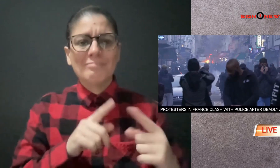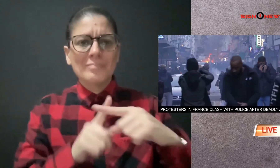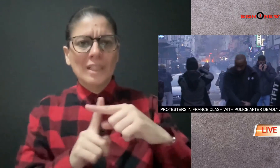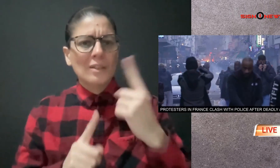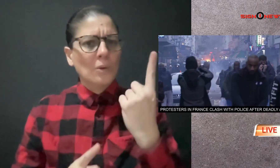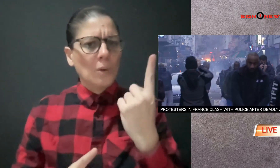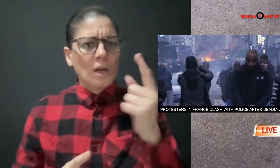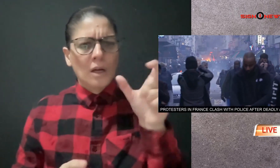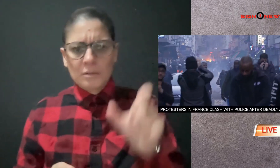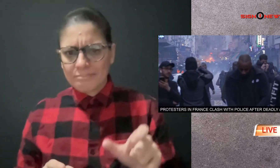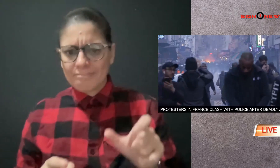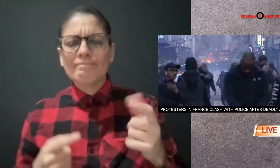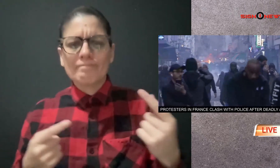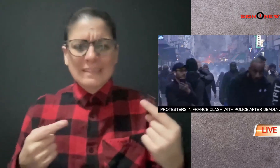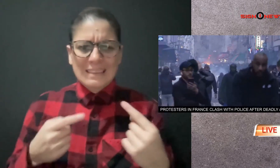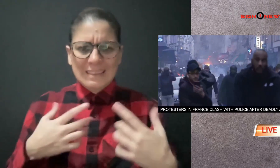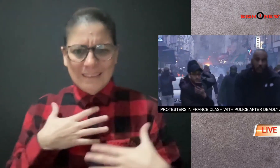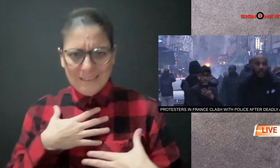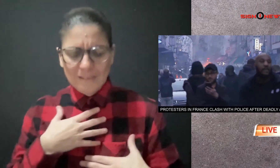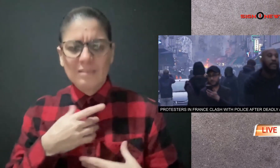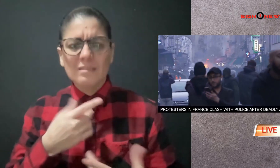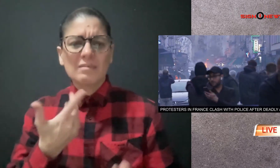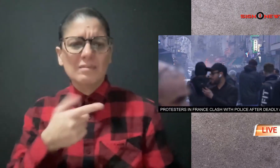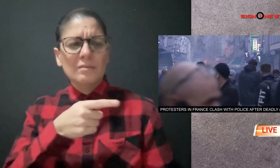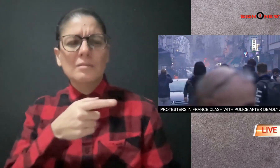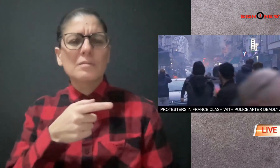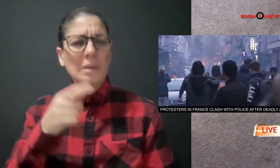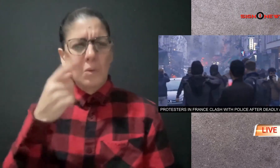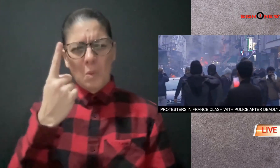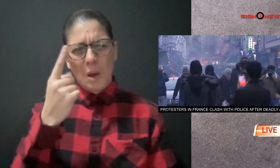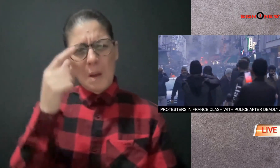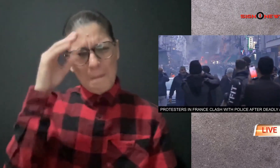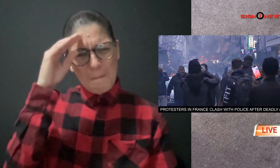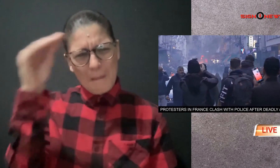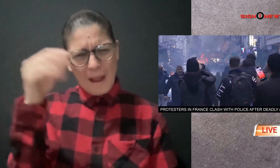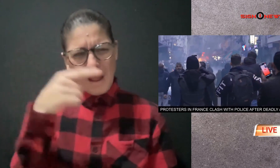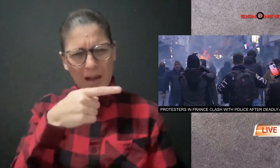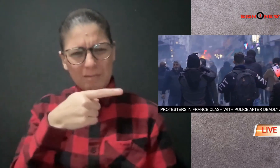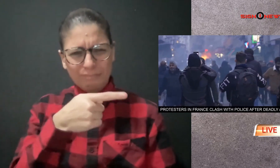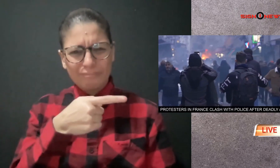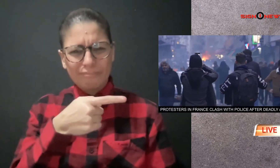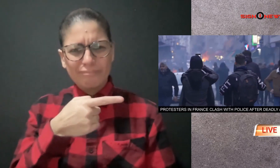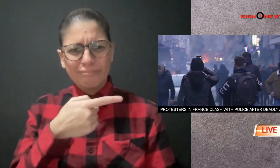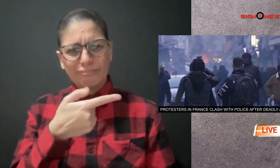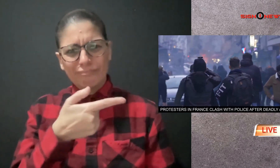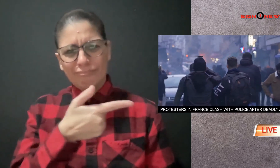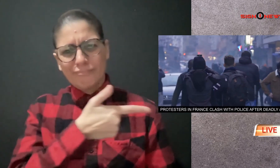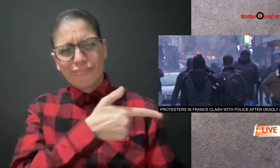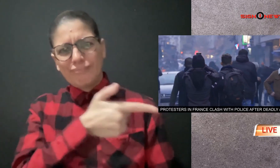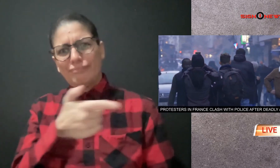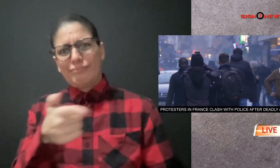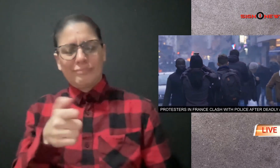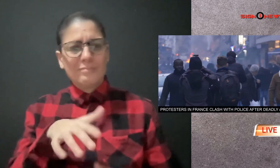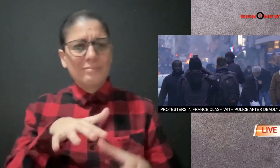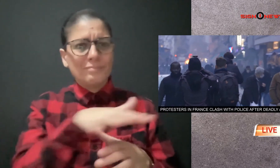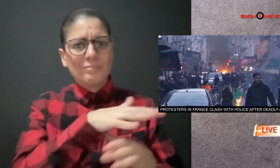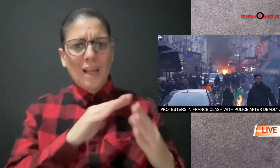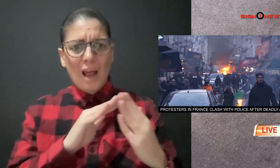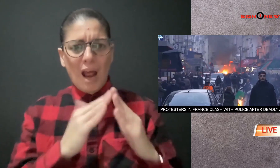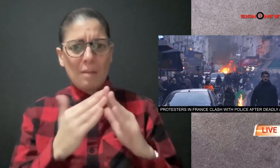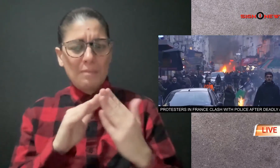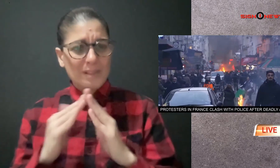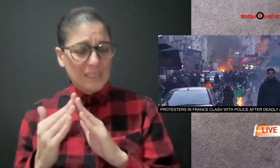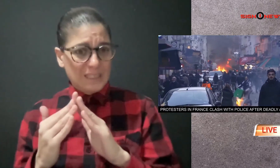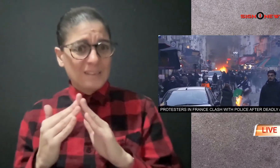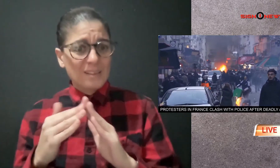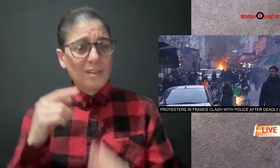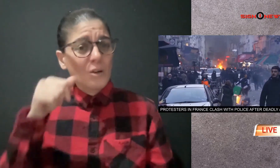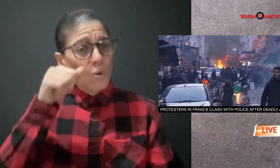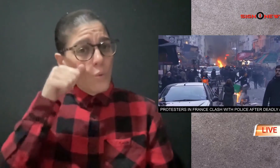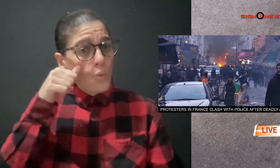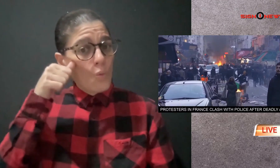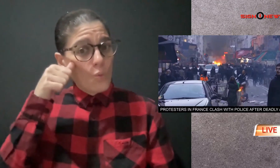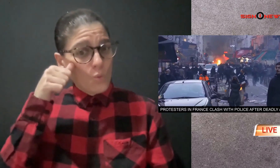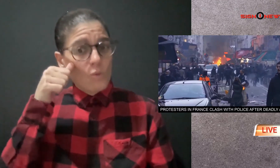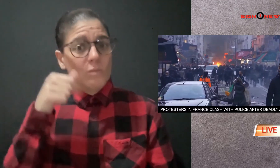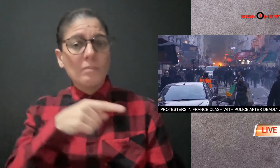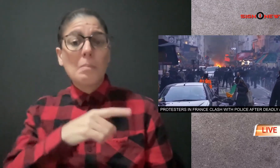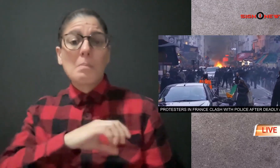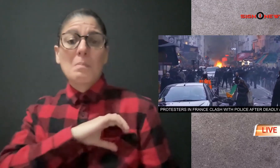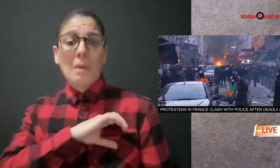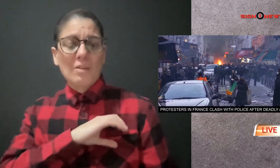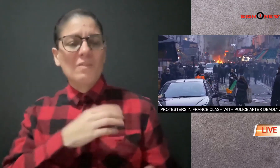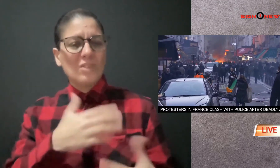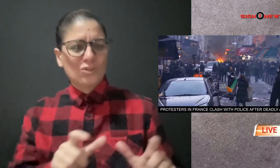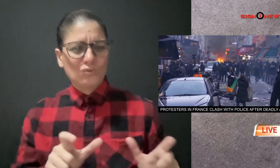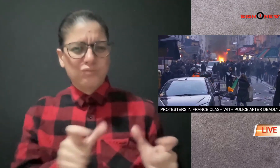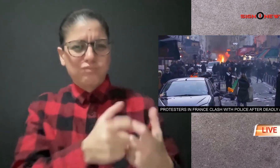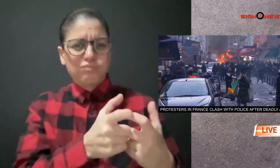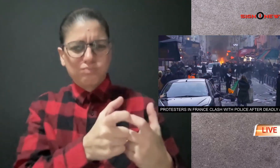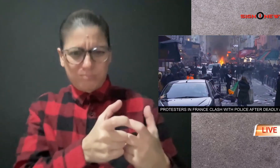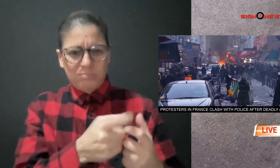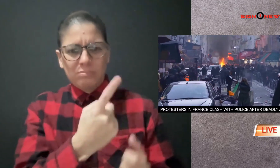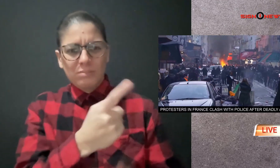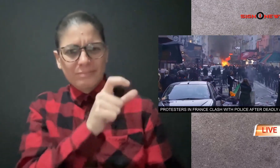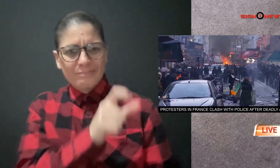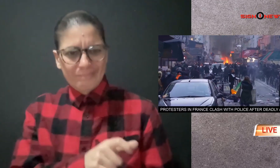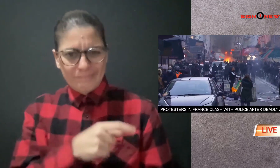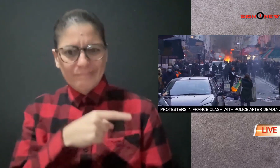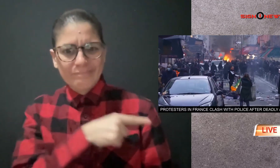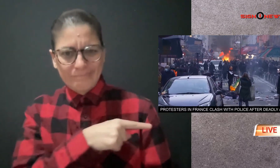were killed and one critically hurt by a gunman who attacked a Kurdish community center